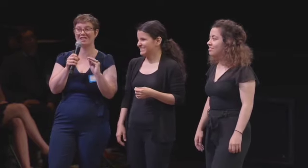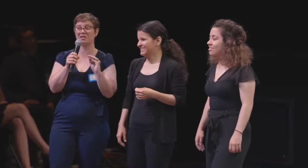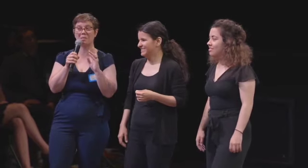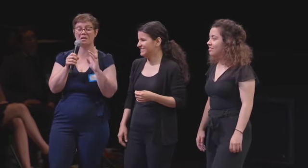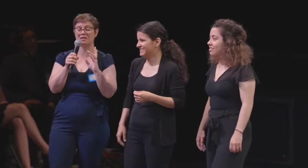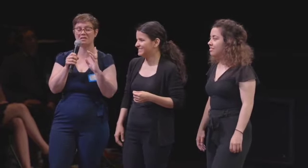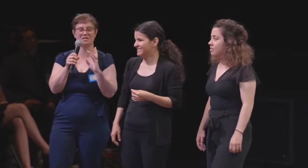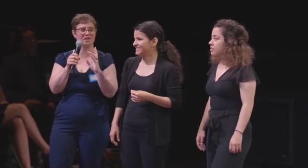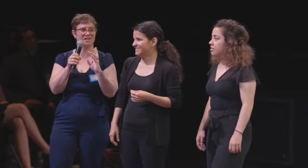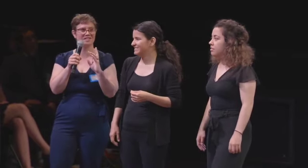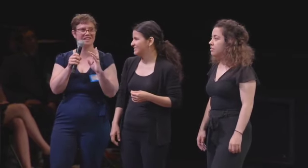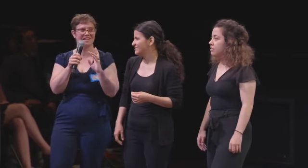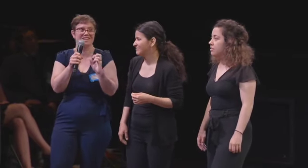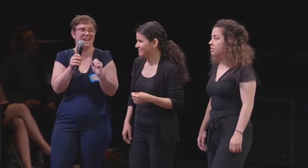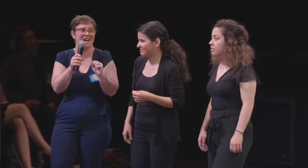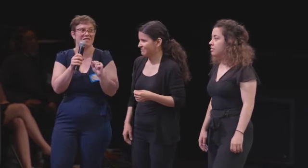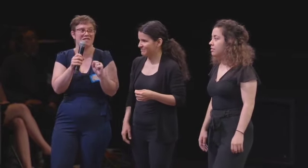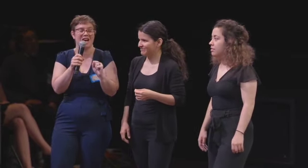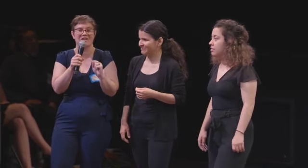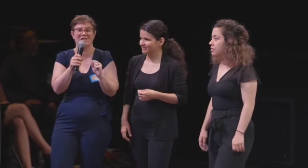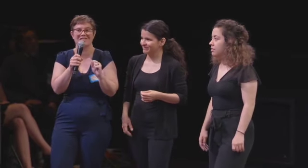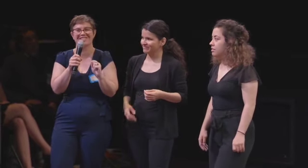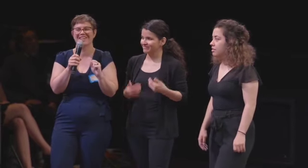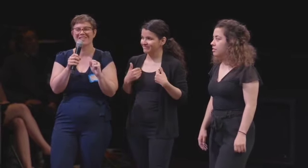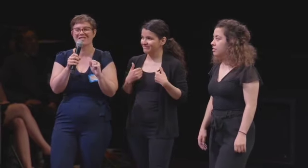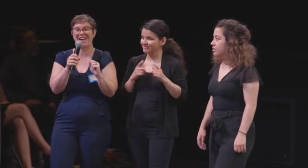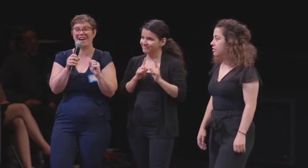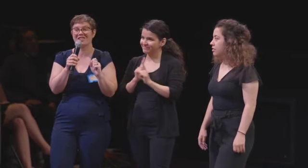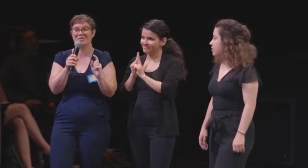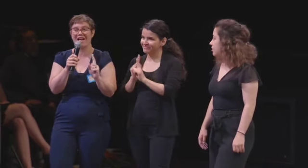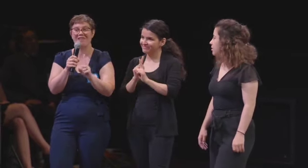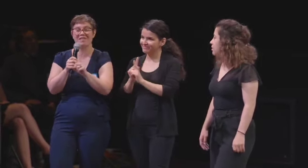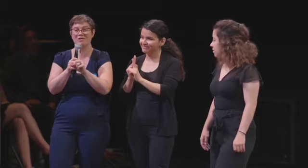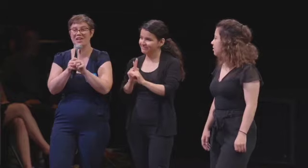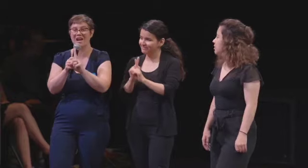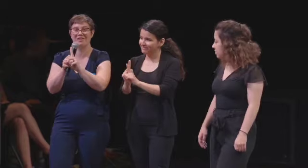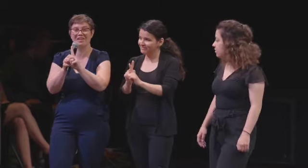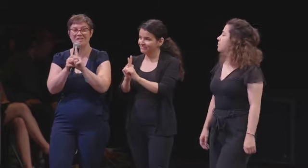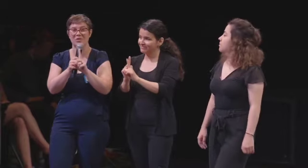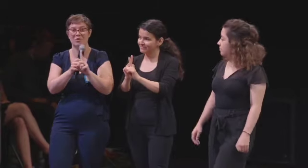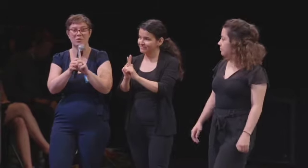to get a theater company to do this for us, is to have shadows. So the actors will have them shadowing